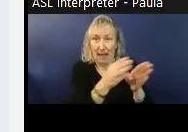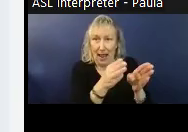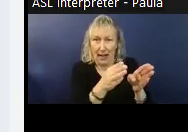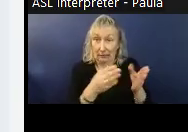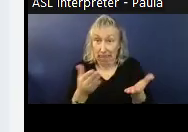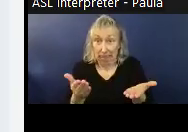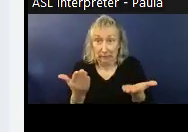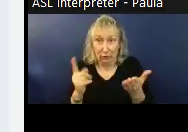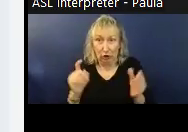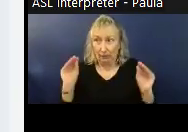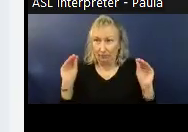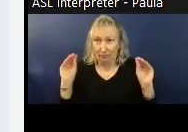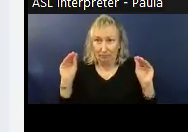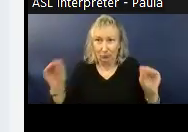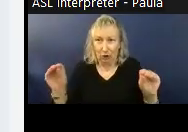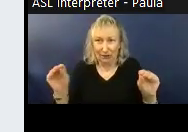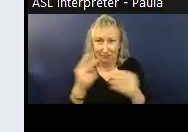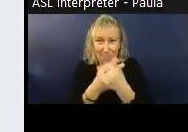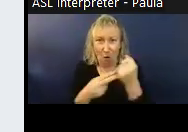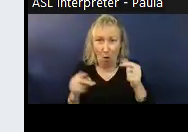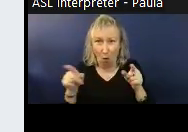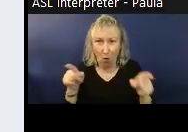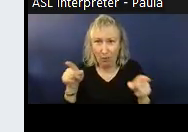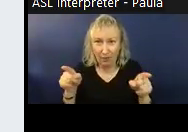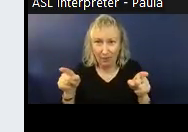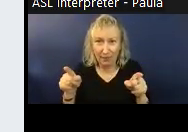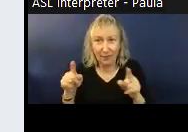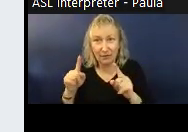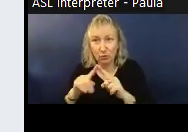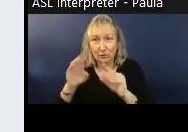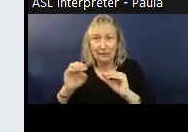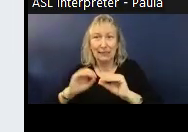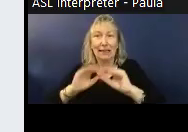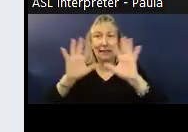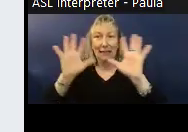I think you should include both of those for clarification in alignment of the other rules.